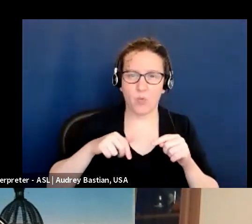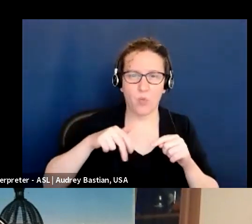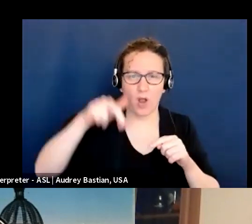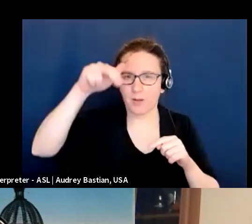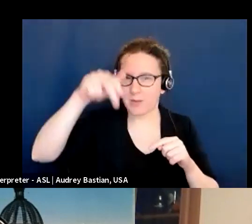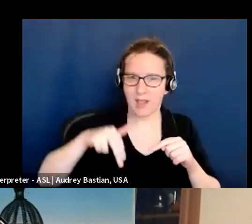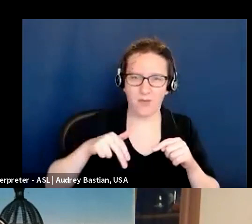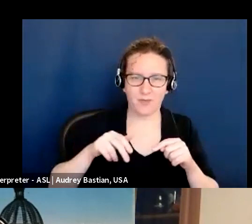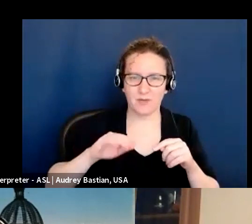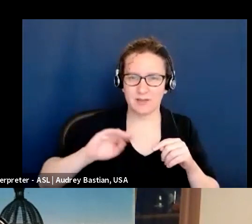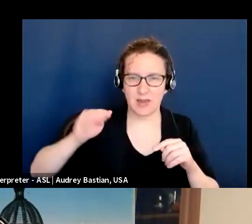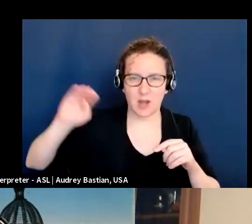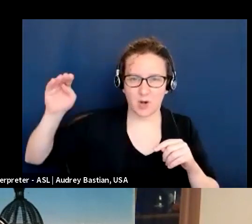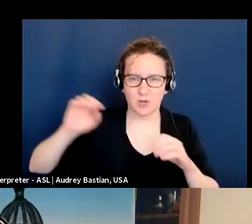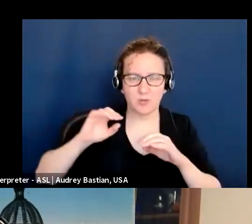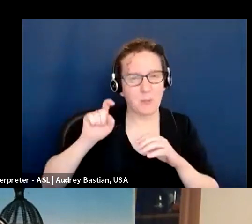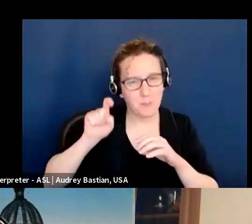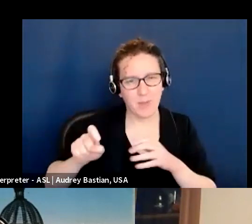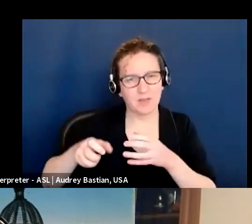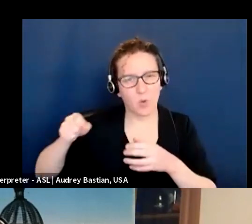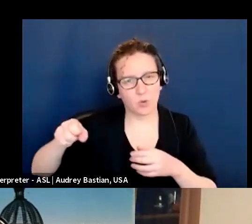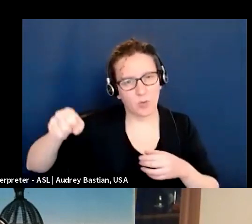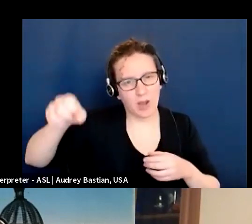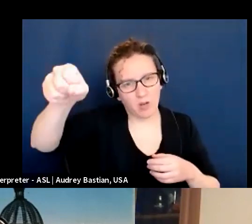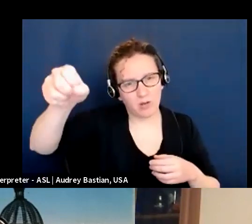without holding on to a rail. And I don't see that well.